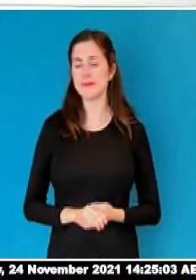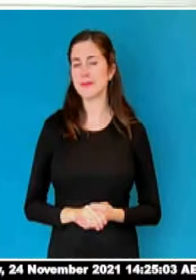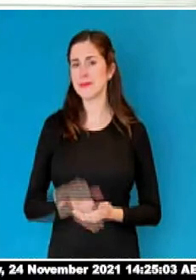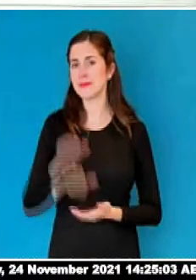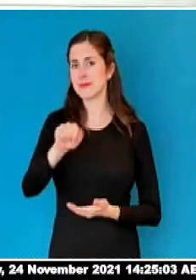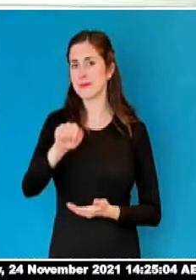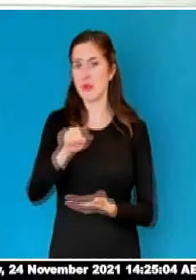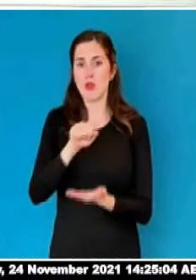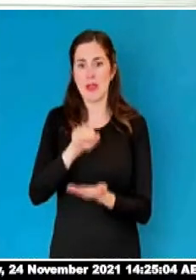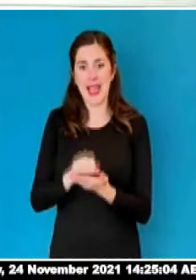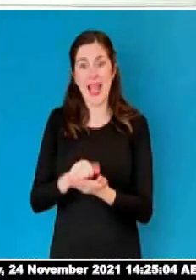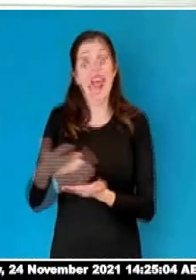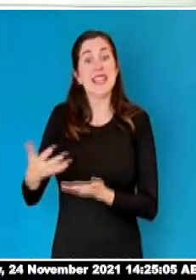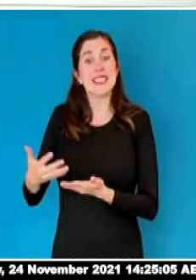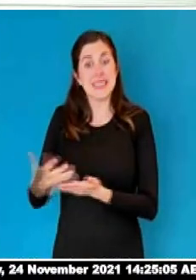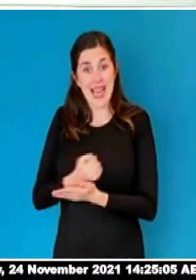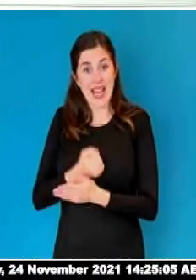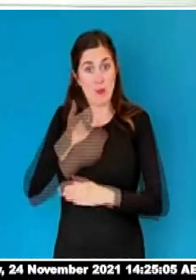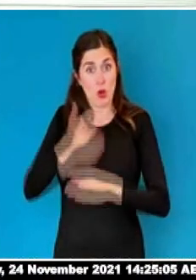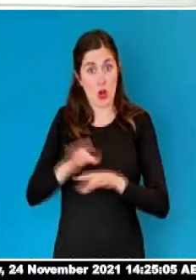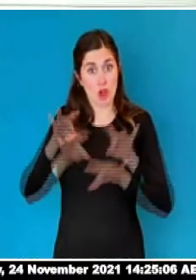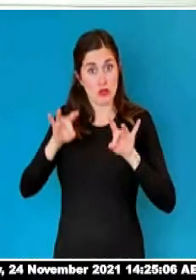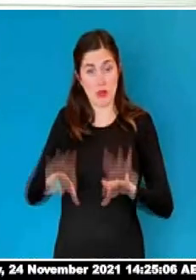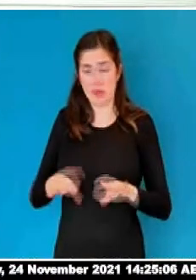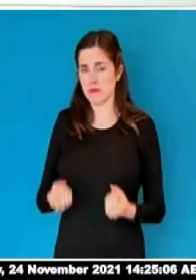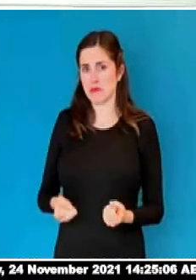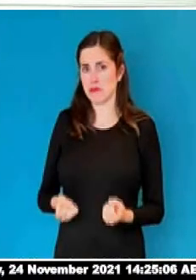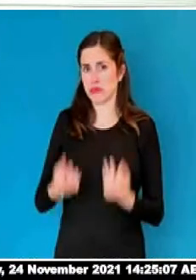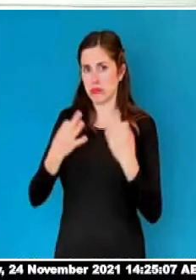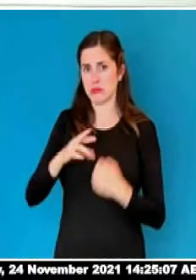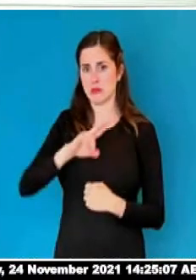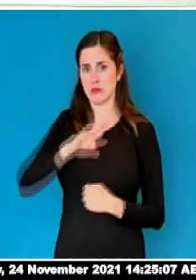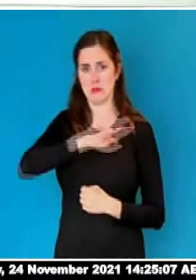Safe Work Australia has no responsibility in those areas. Safe Work, thank you.